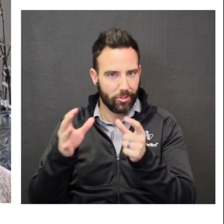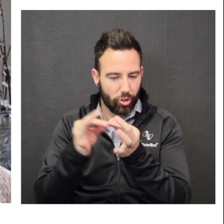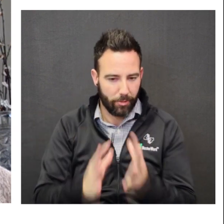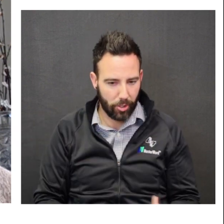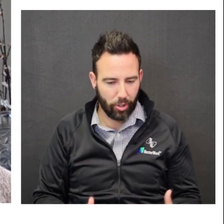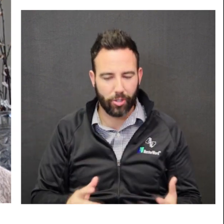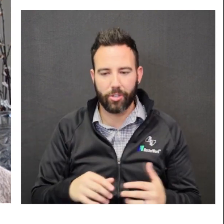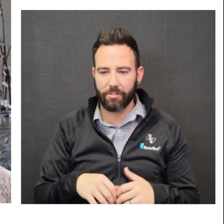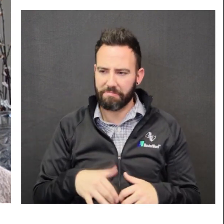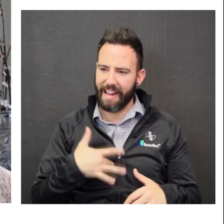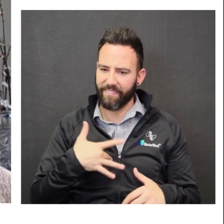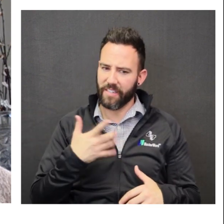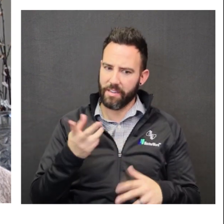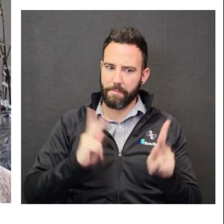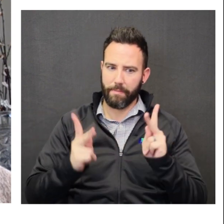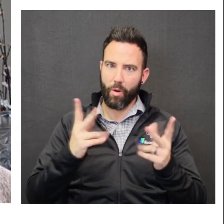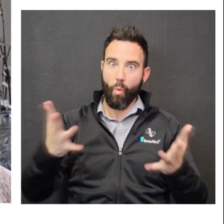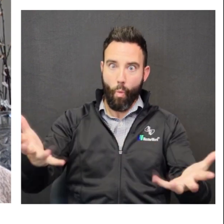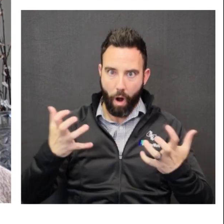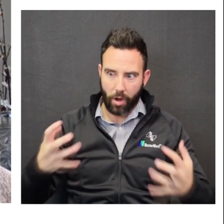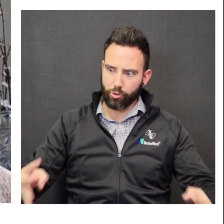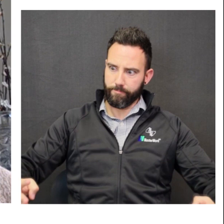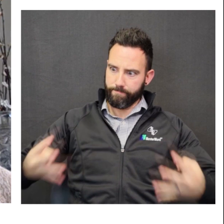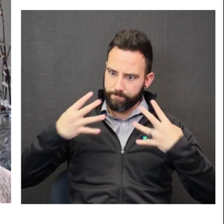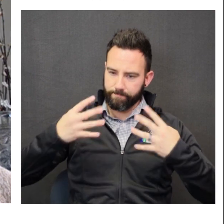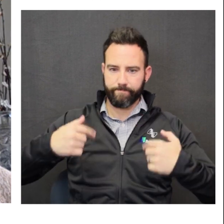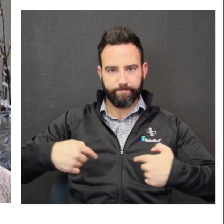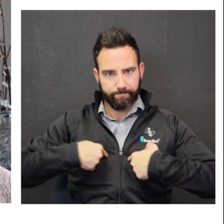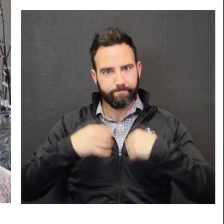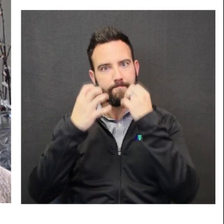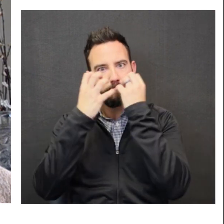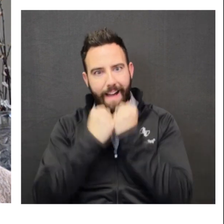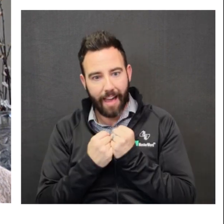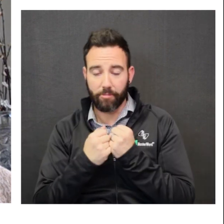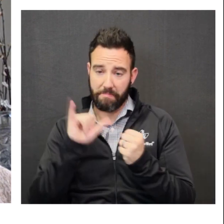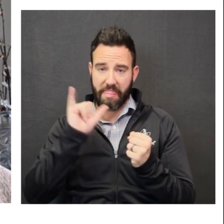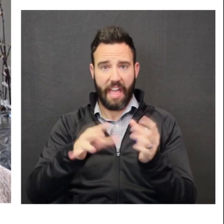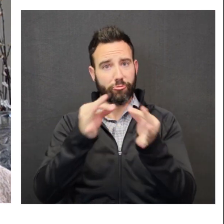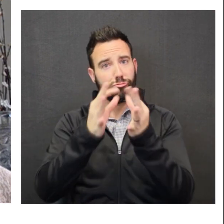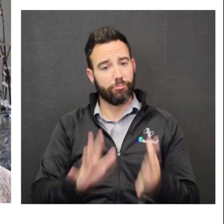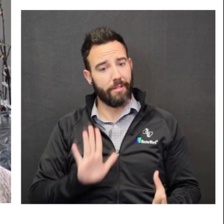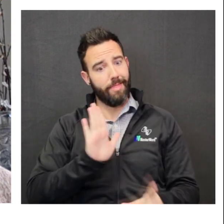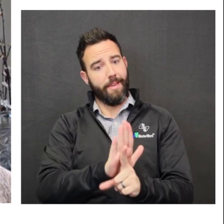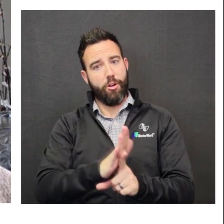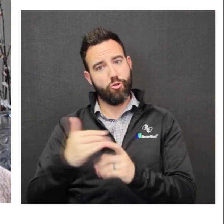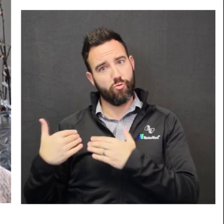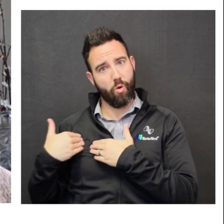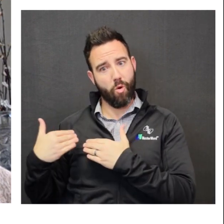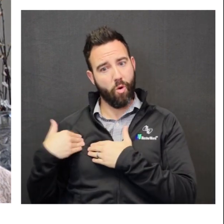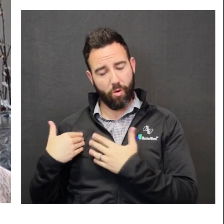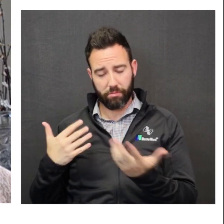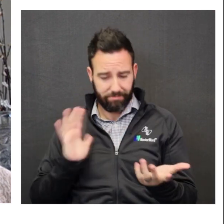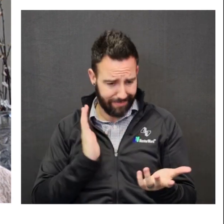and, and being seen, and respected, and, and that you matter, you know, that is what interpreters do in our, in